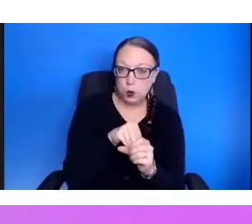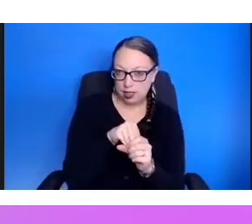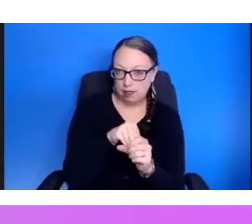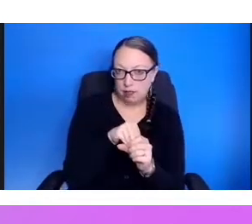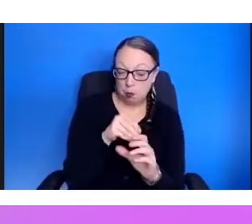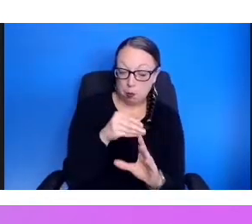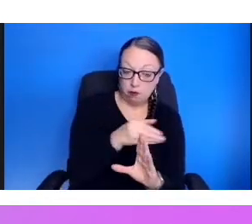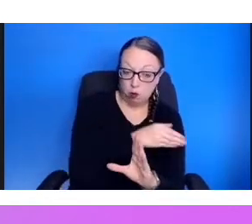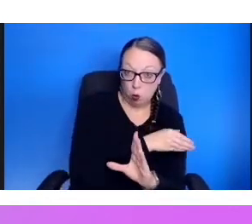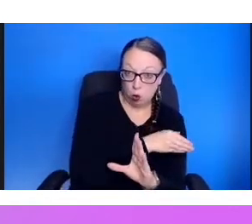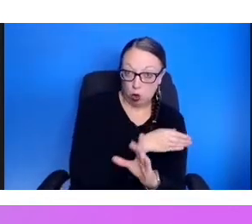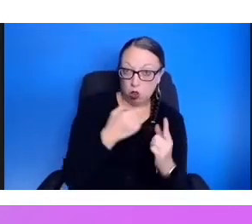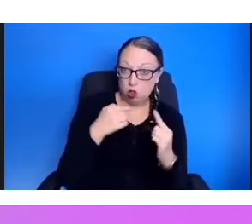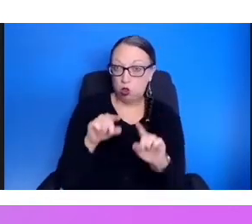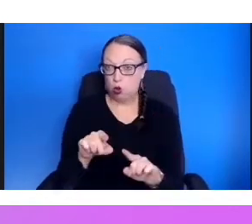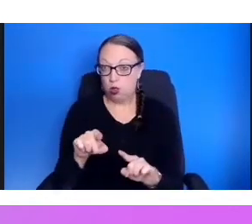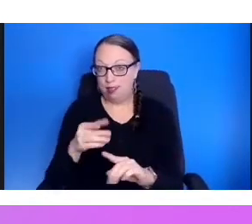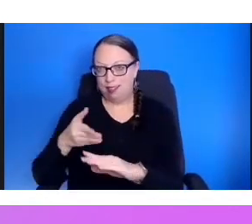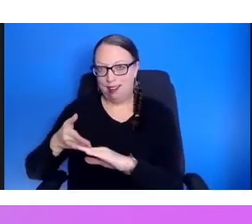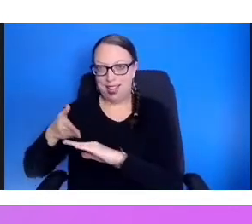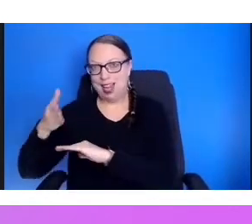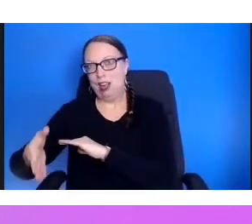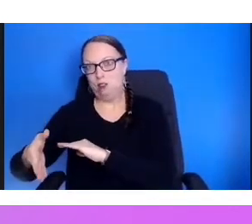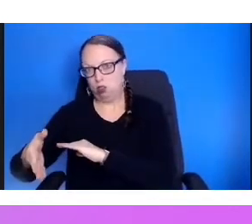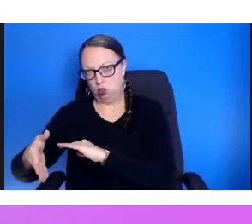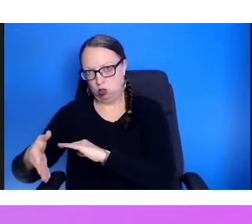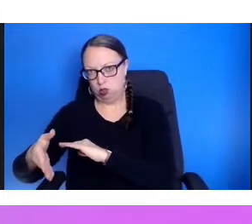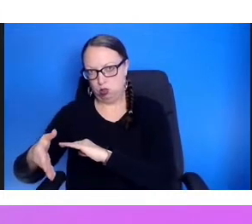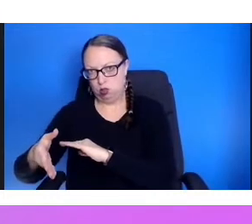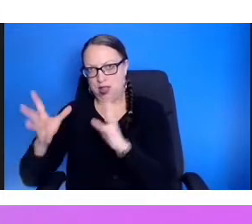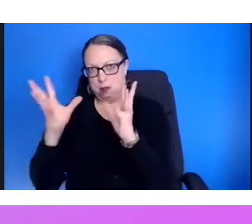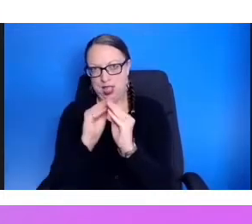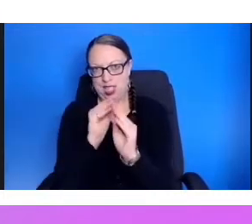during and after the actual session itself.